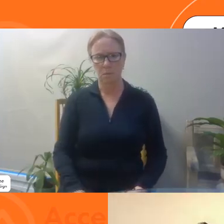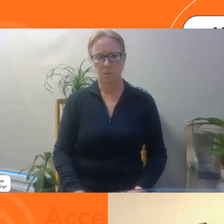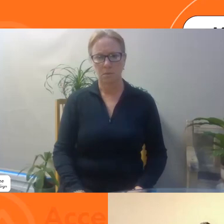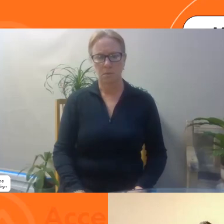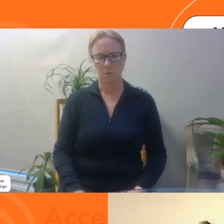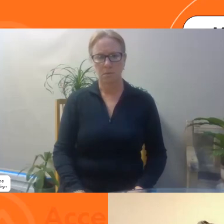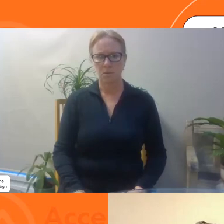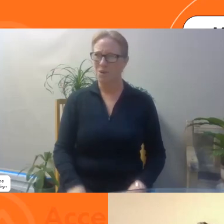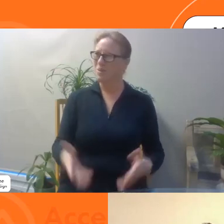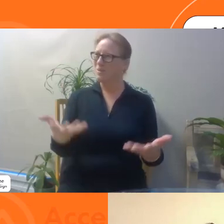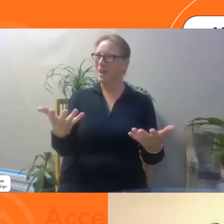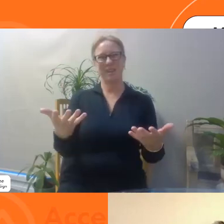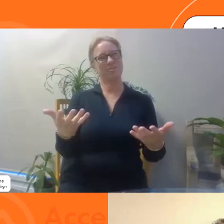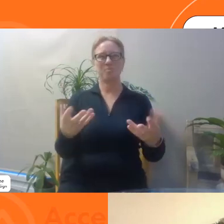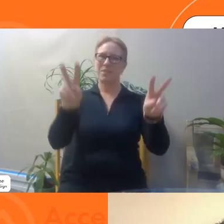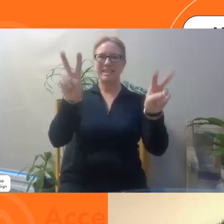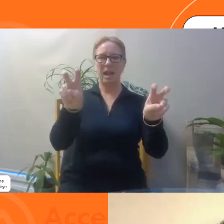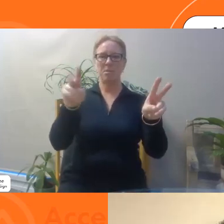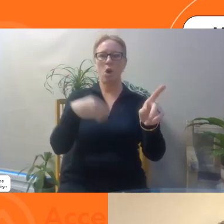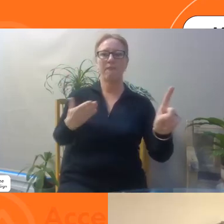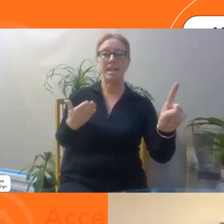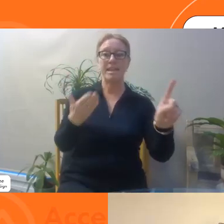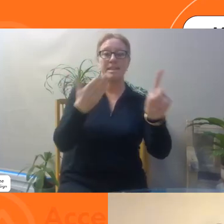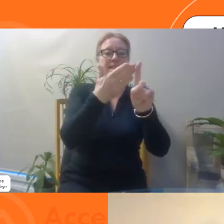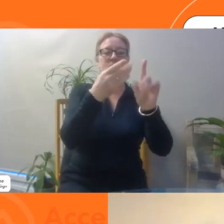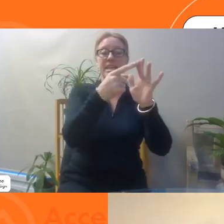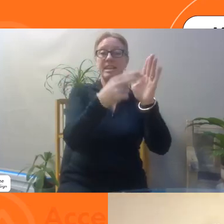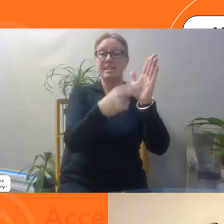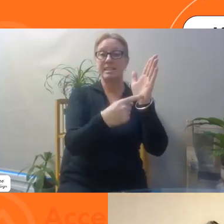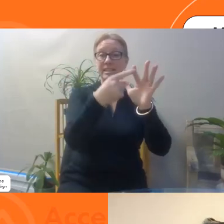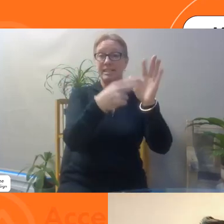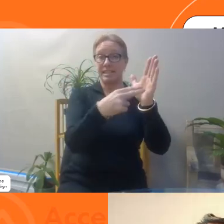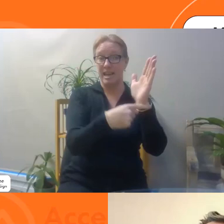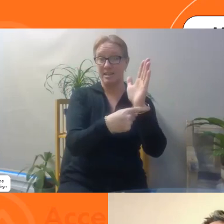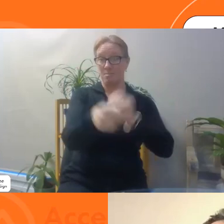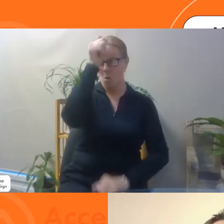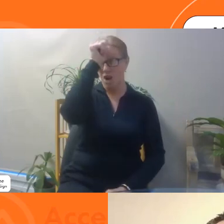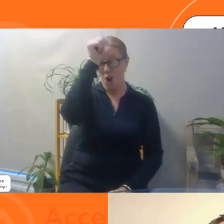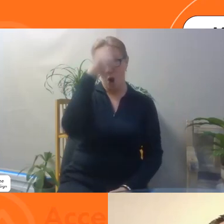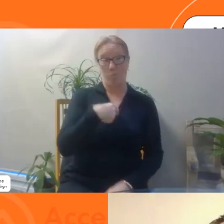a statement of intent, but as we all know, that's very difficult